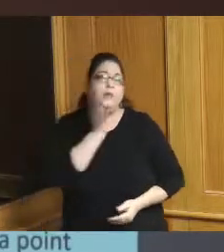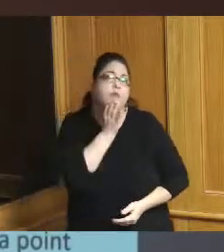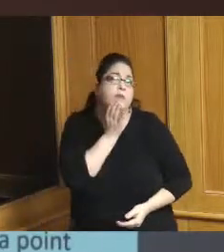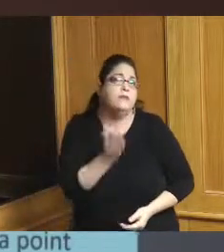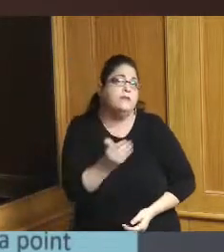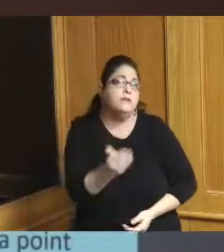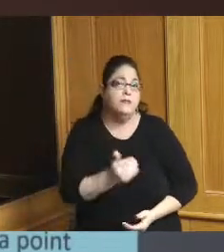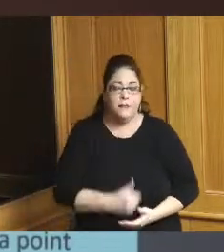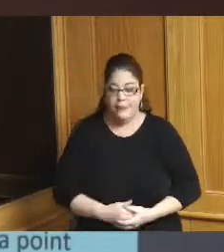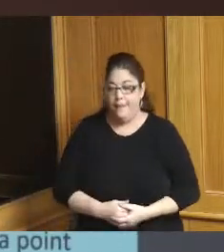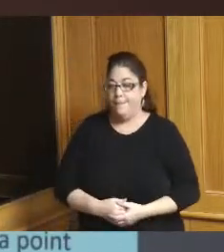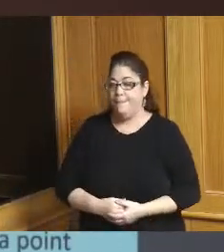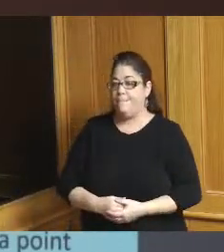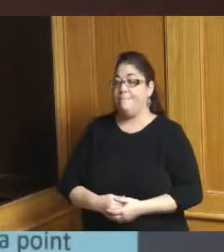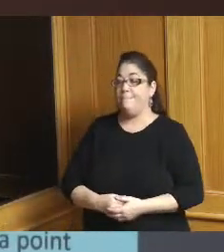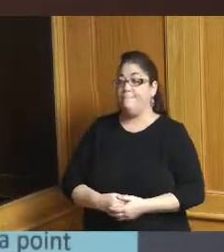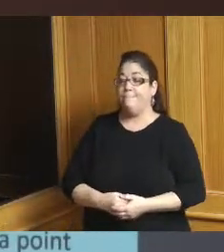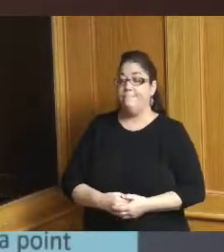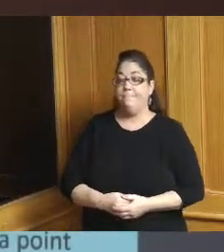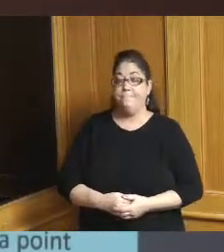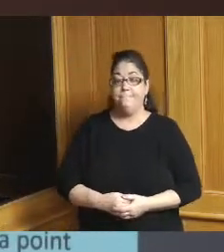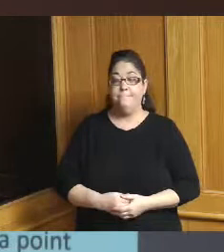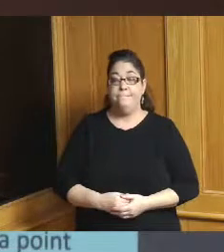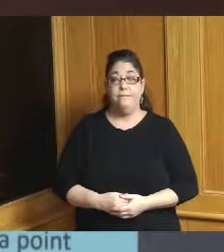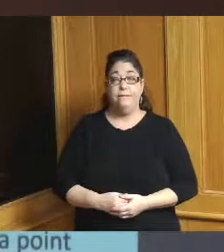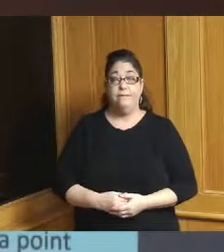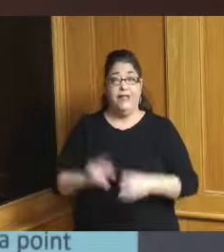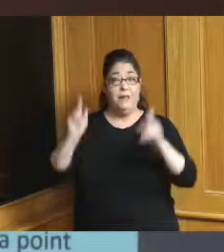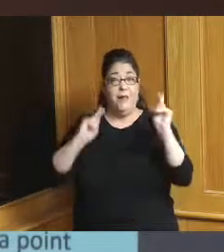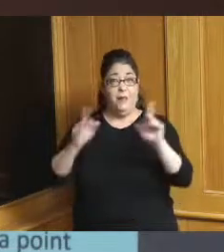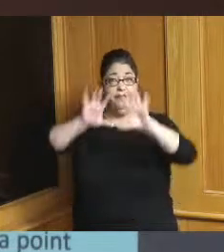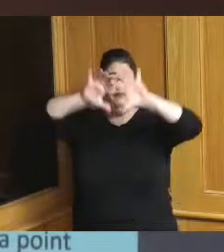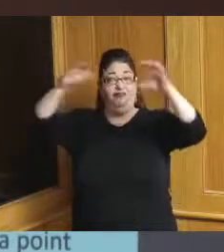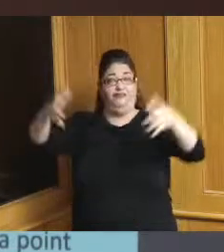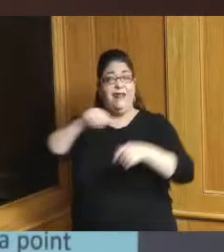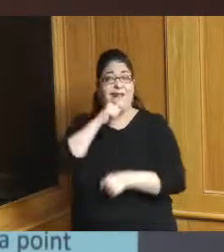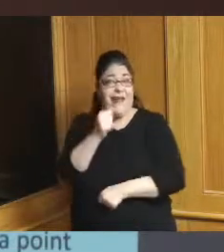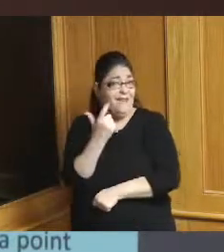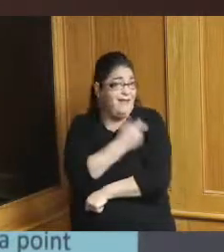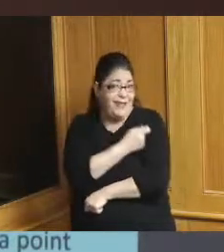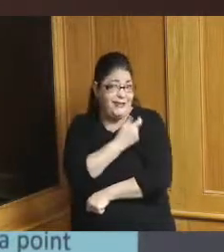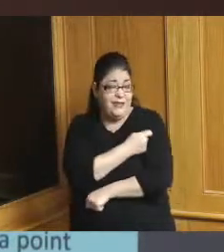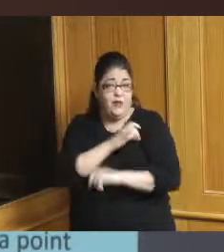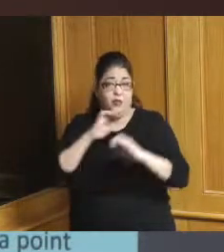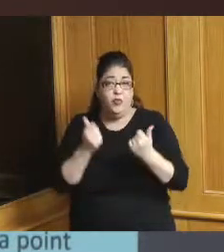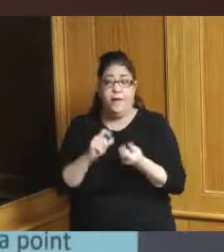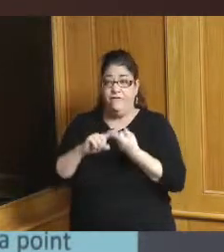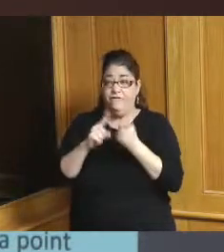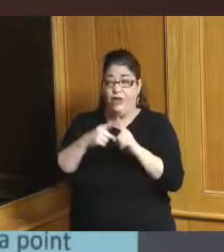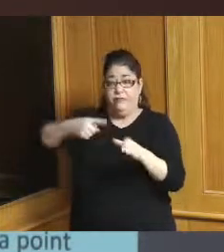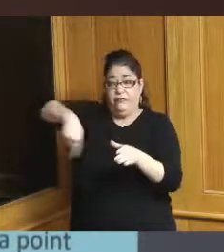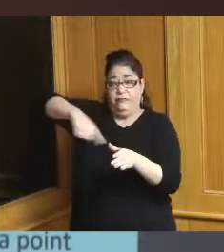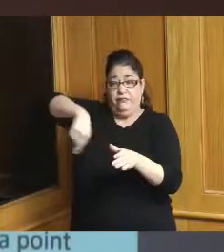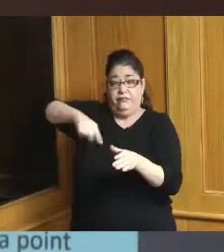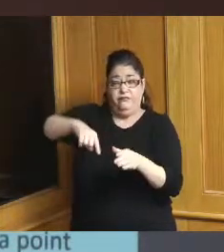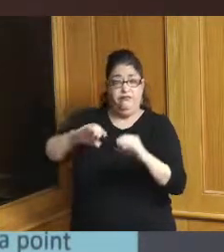so most of the unvaccinated qualitative responders their friends aren't vaccinated either and they're